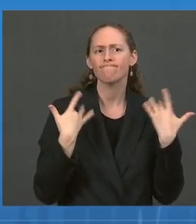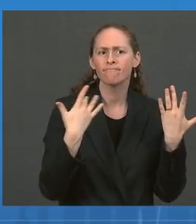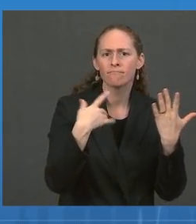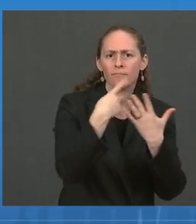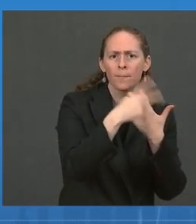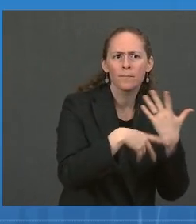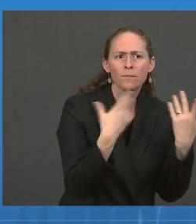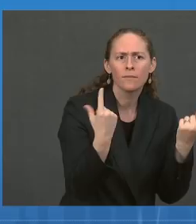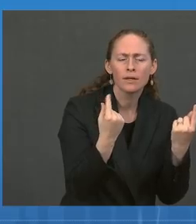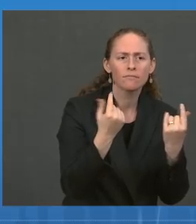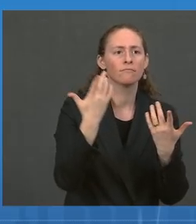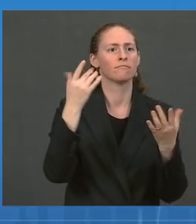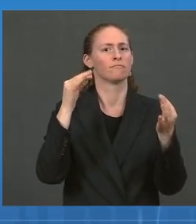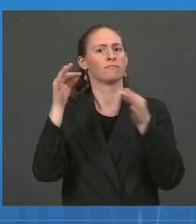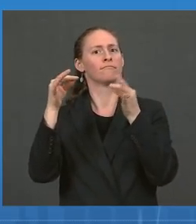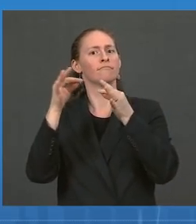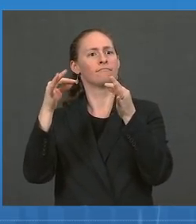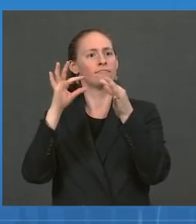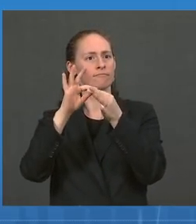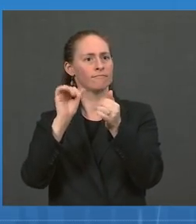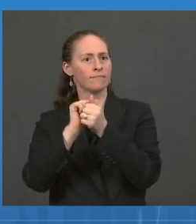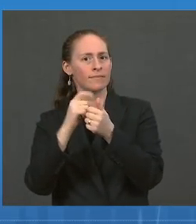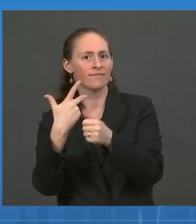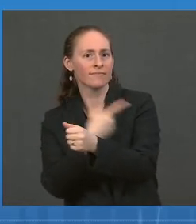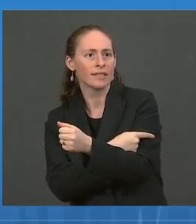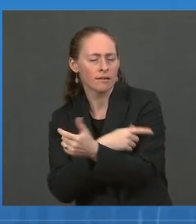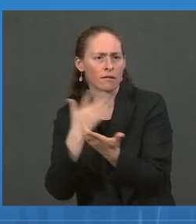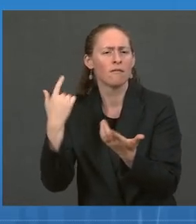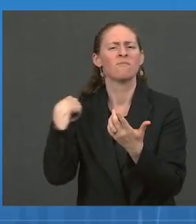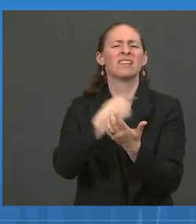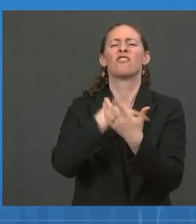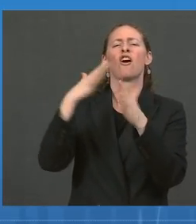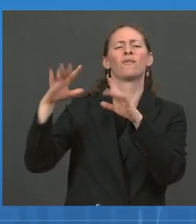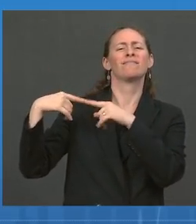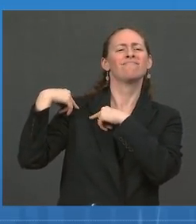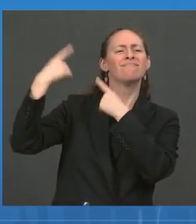For weeks, we worked with partners -- including governors, pharmacies, doctors,